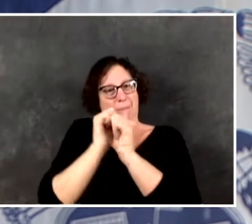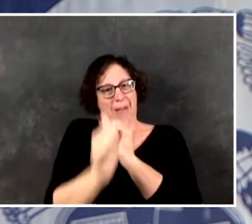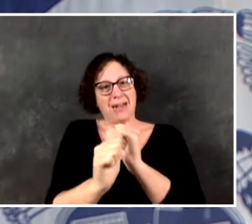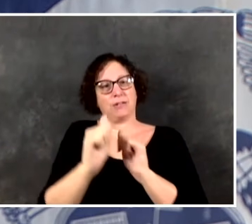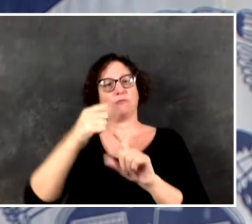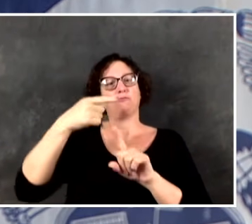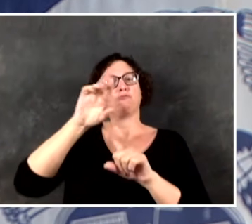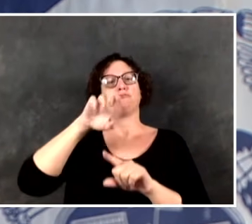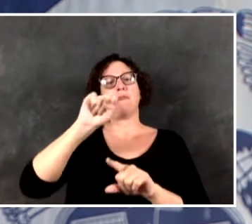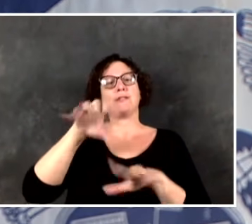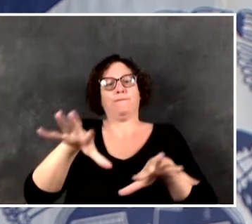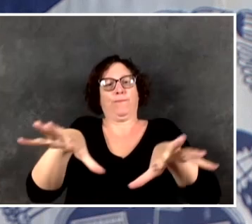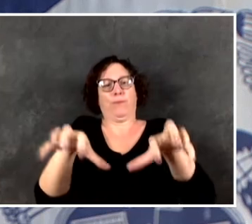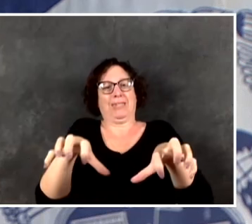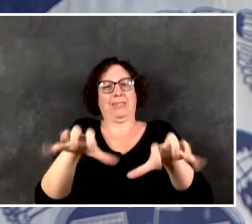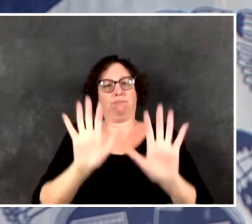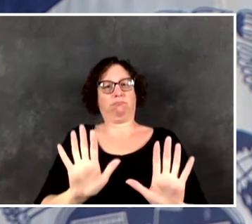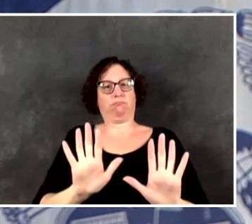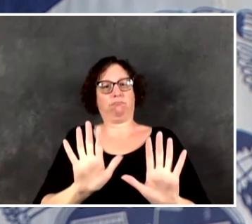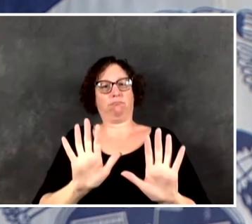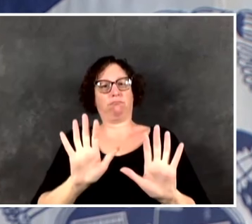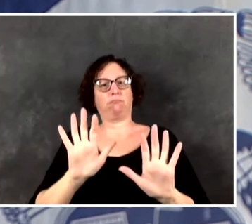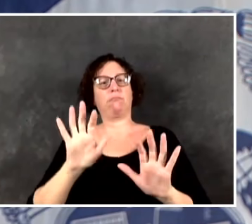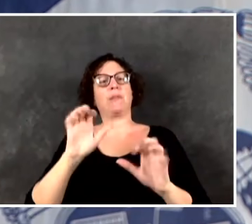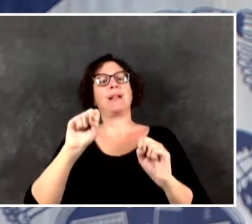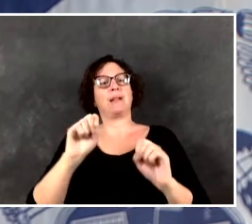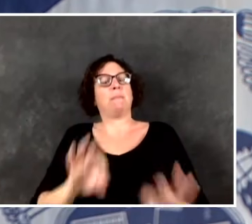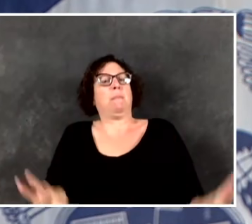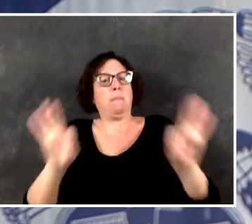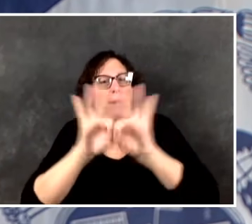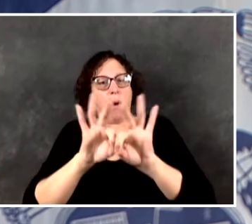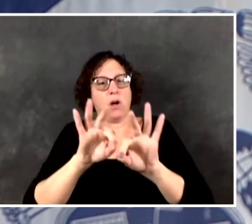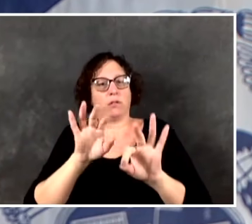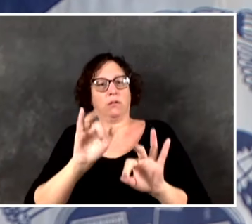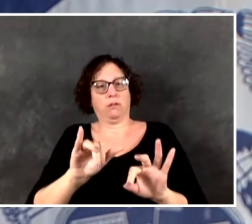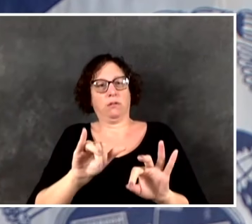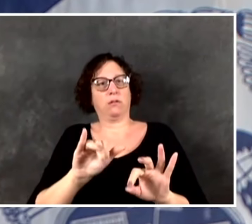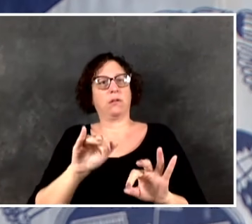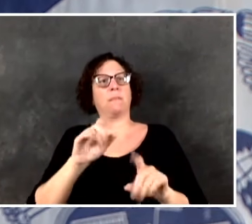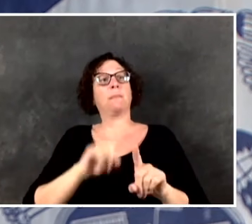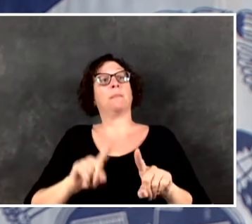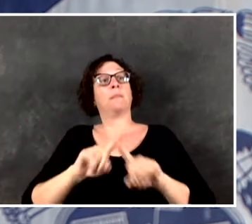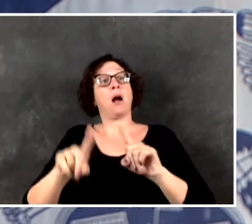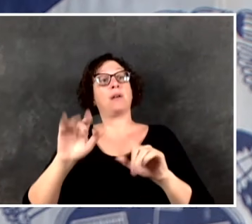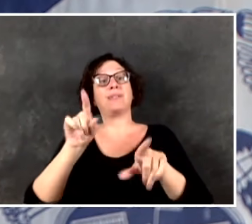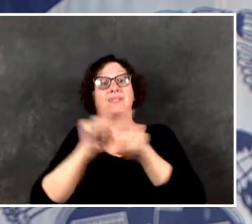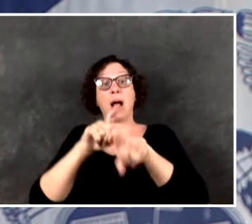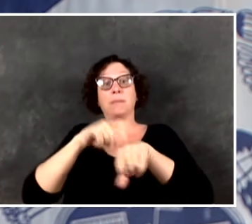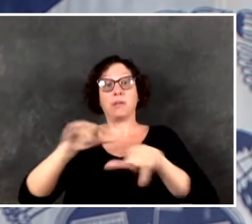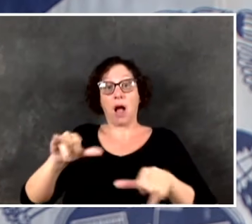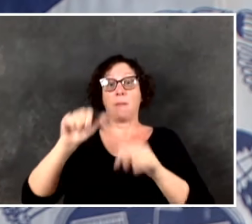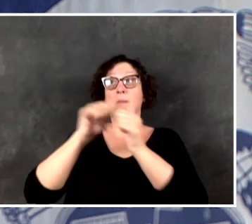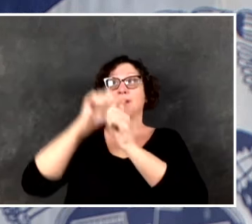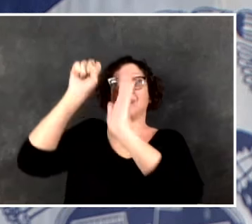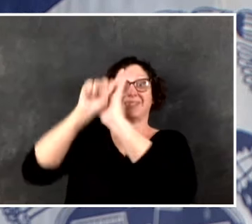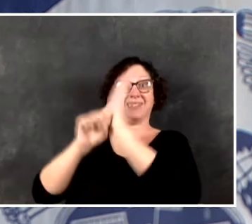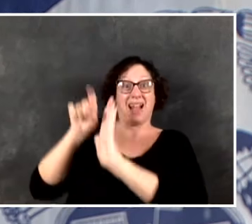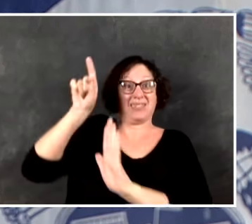OABREDD TO PASS THE RENT FREEZE. IT WILL REACH OVER 2 MILLION NEW YORKERS. THAT'S CRUCIAL